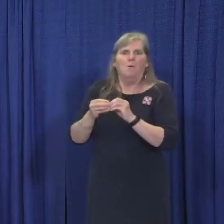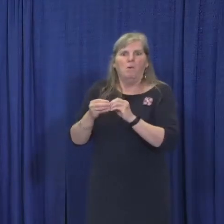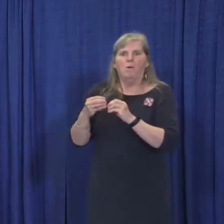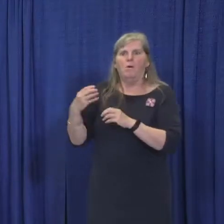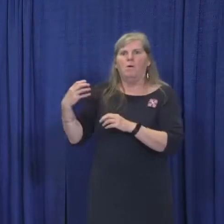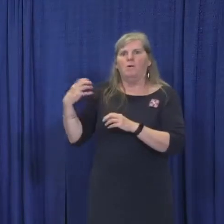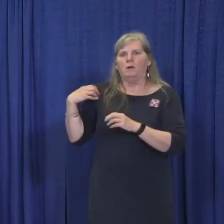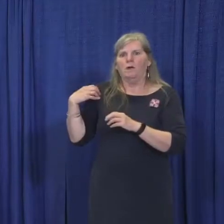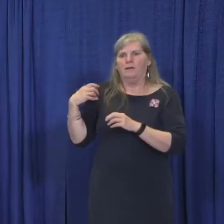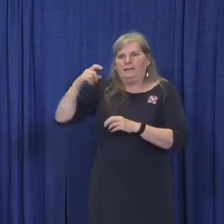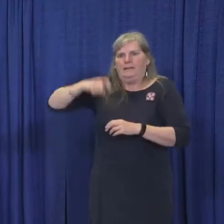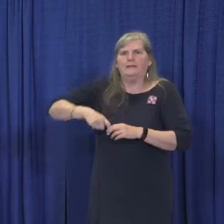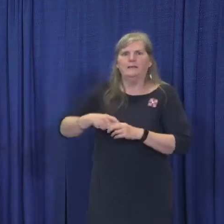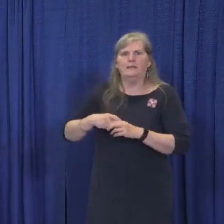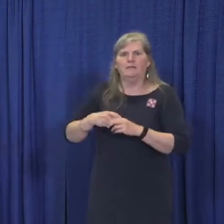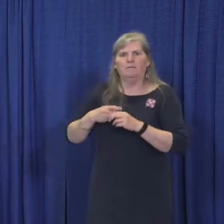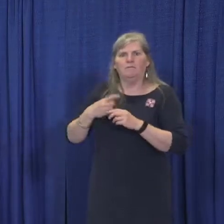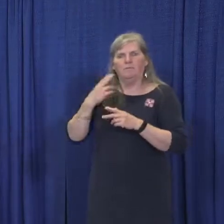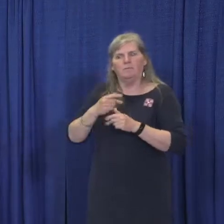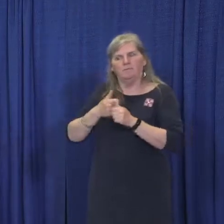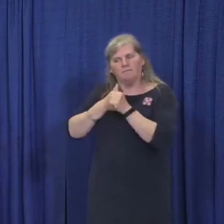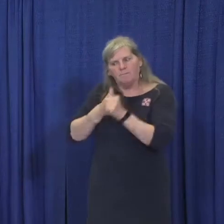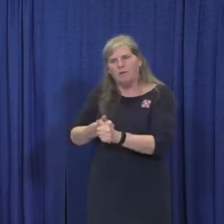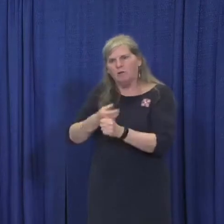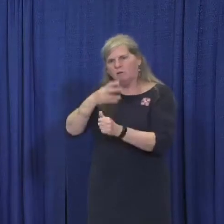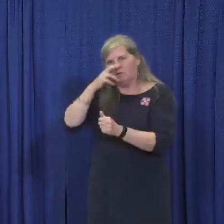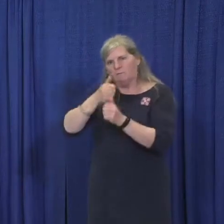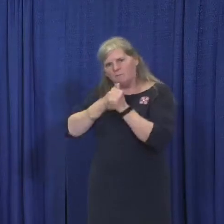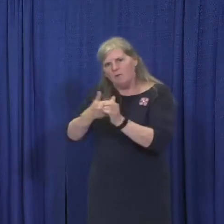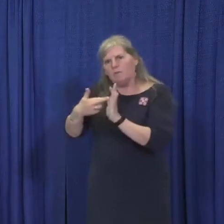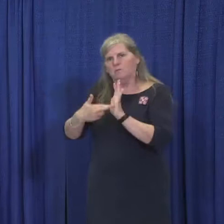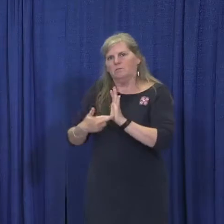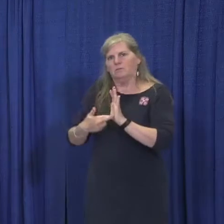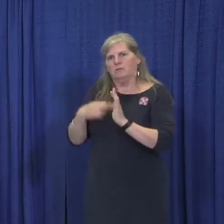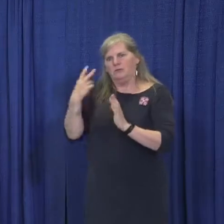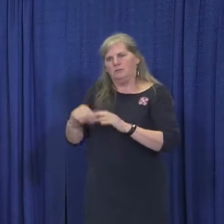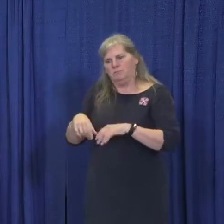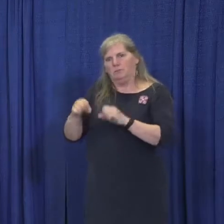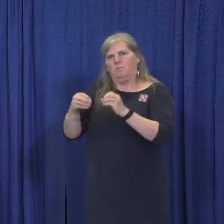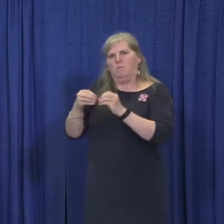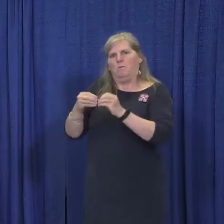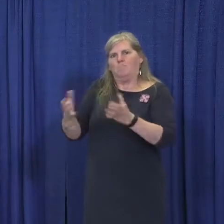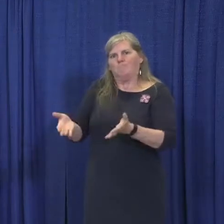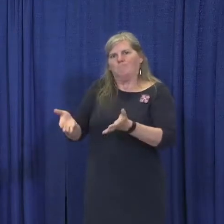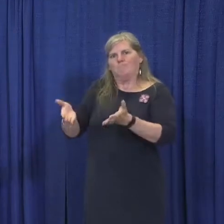have this money and resources will be available. Pat: Do you have a second